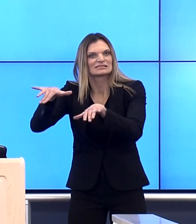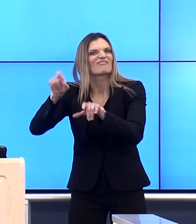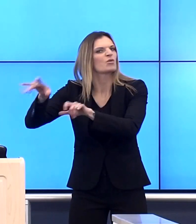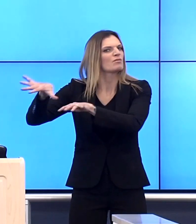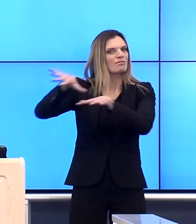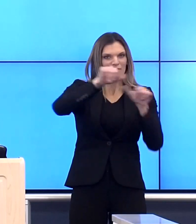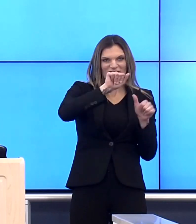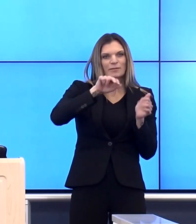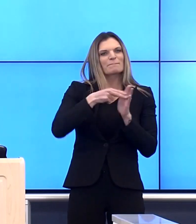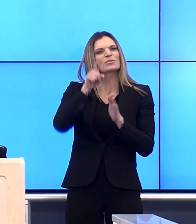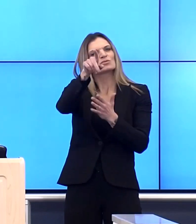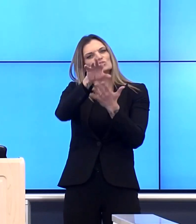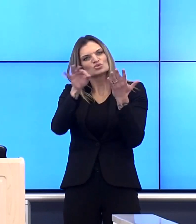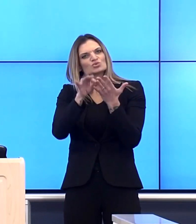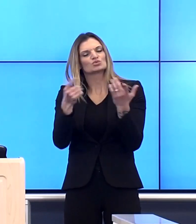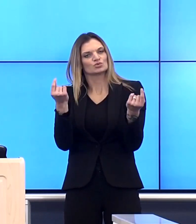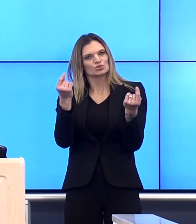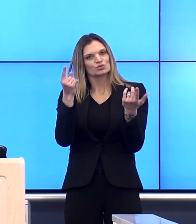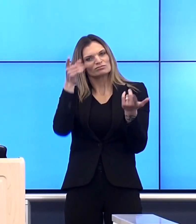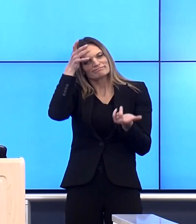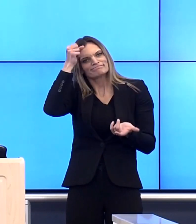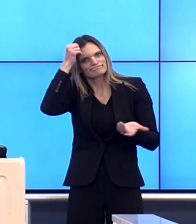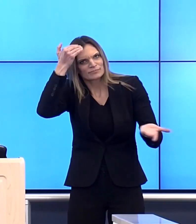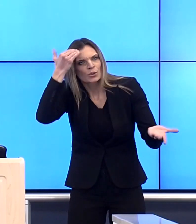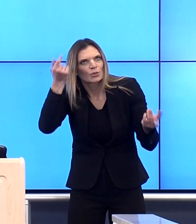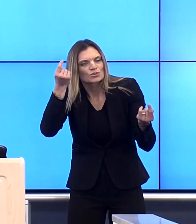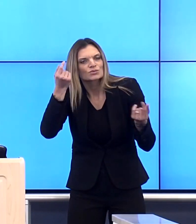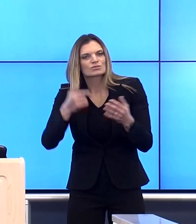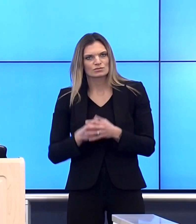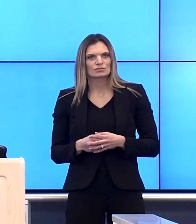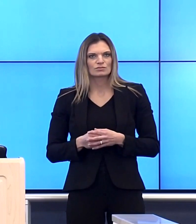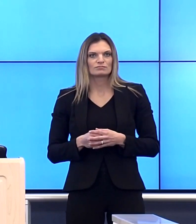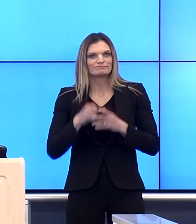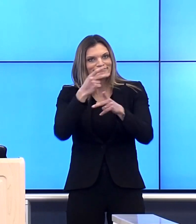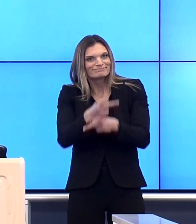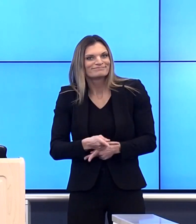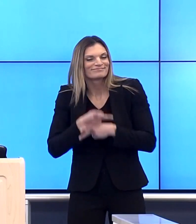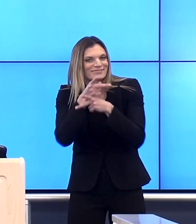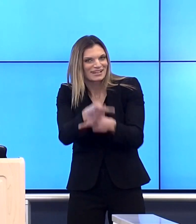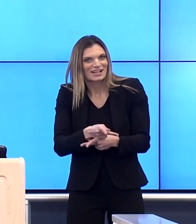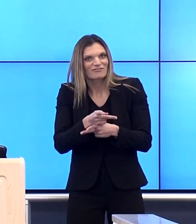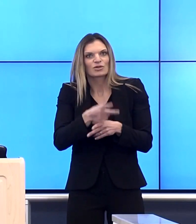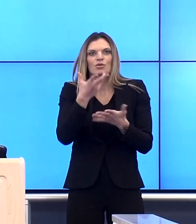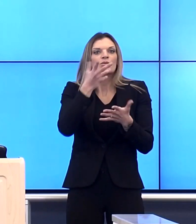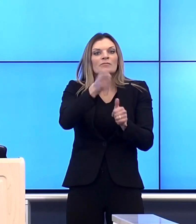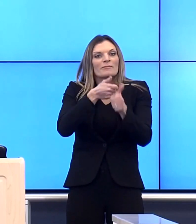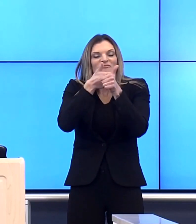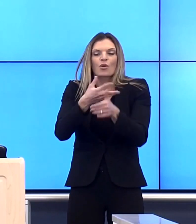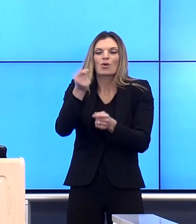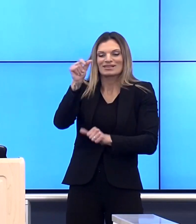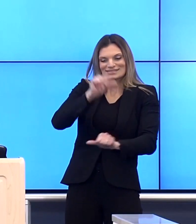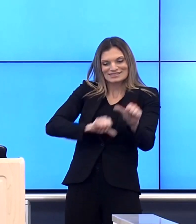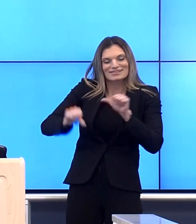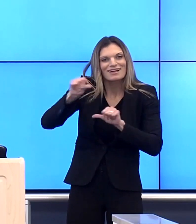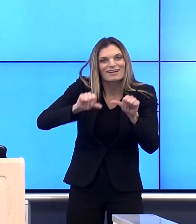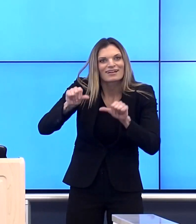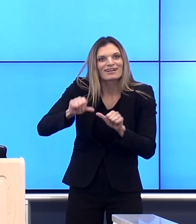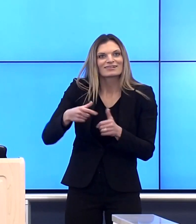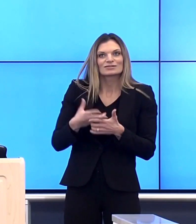WHAT THEY NEED TO DO TO KEEP YOU SAFE. SAFE. WE EACH HAVE CHOICES THAT WE WE EACH HAVE CHOICES THAT WE HAVE TO MAKE. HAVE TO MAKE. AND THAT’S WHY WE’RE PREVAILING AND THAT’S WHY WE’RE PREVAILING ON PEOPLE TO UNDERSTAND THE